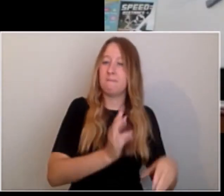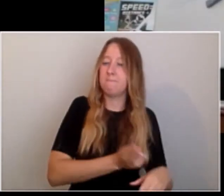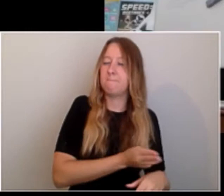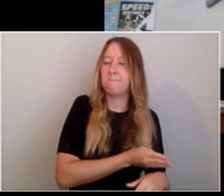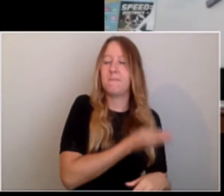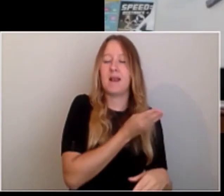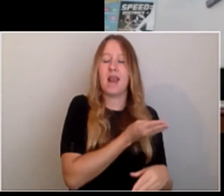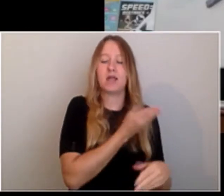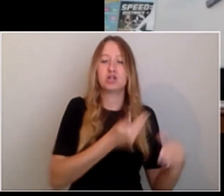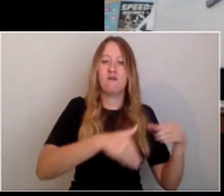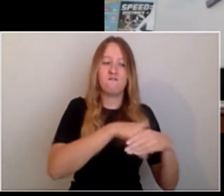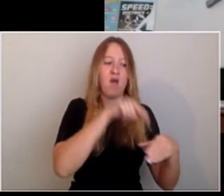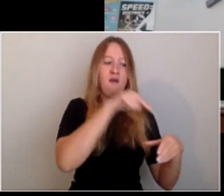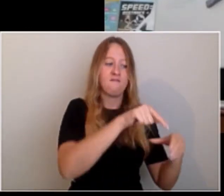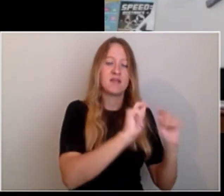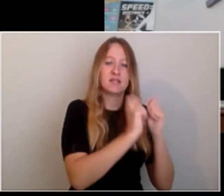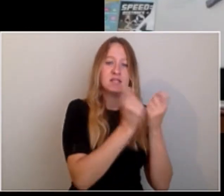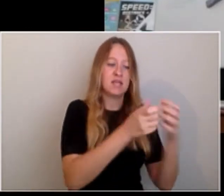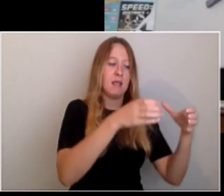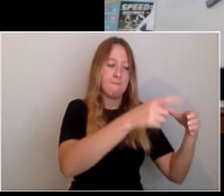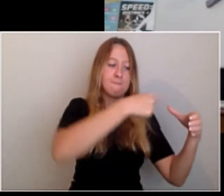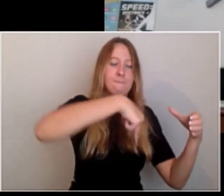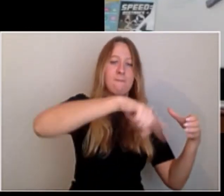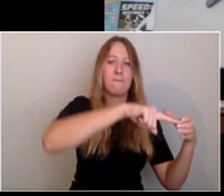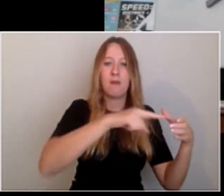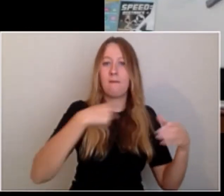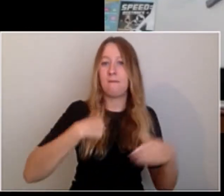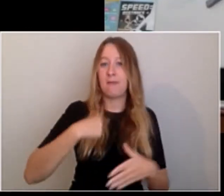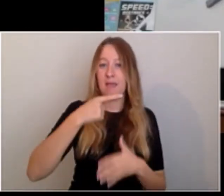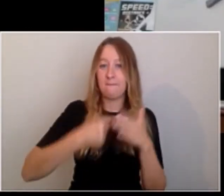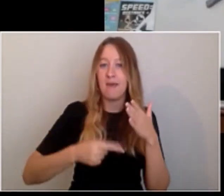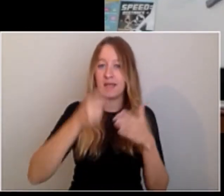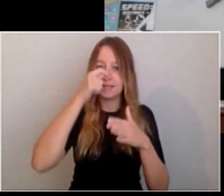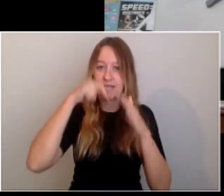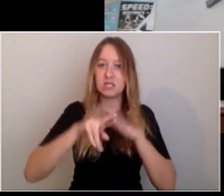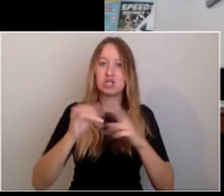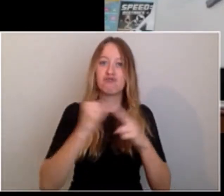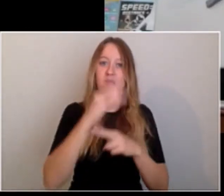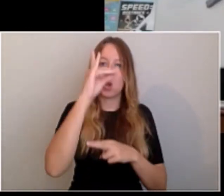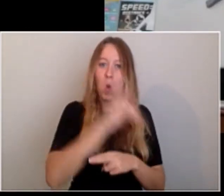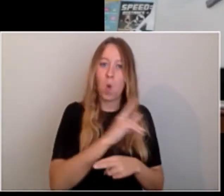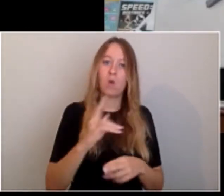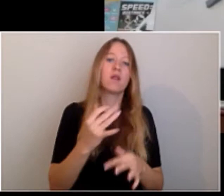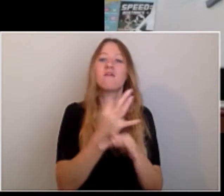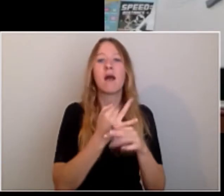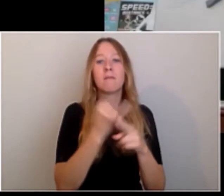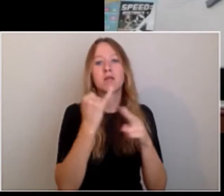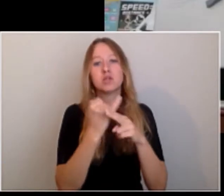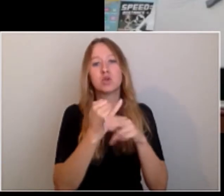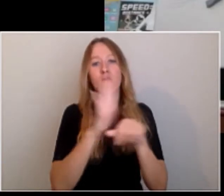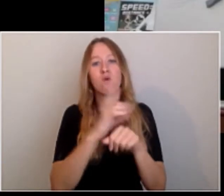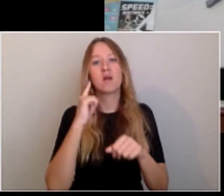was privileged to be involved in that team myself, as a maths teacher here in the Holy Family School for the Deaf. And we got